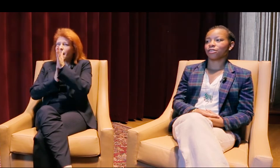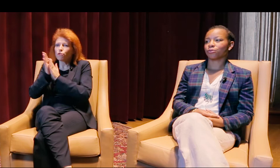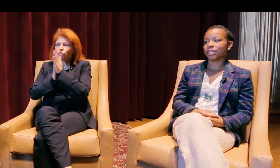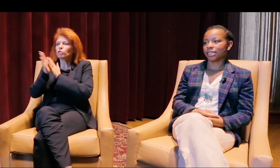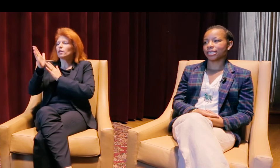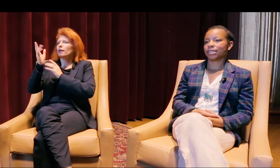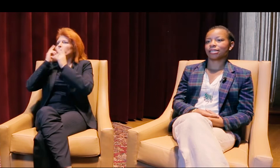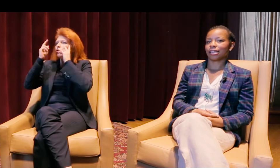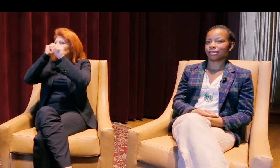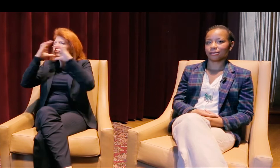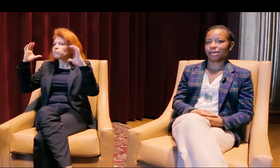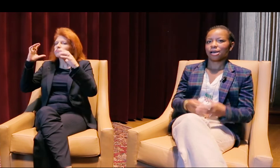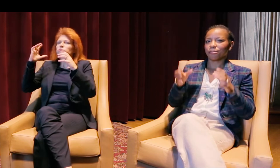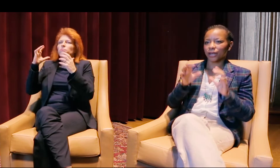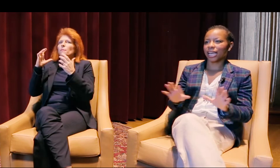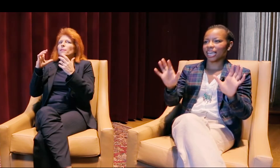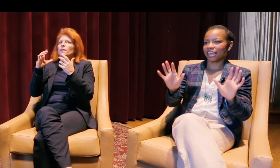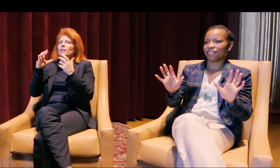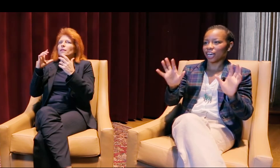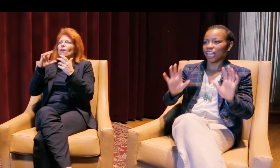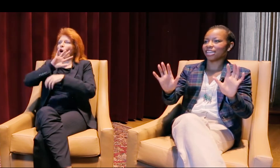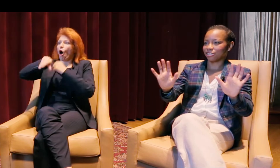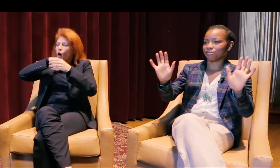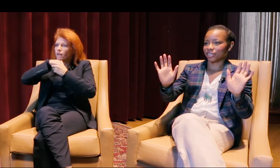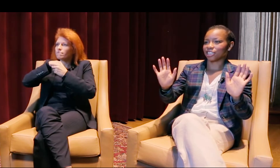and really bring their light to fruition in this world.